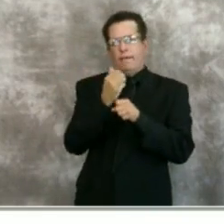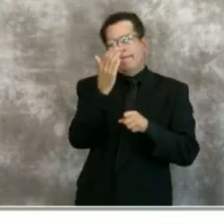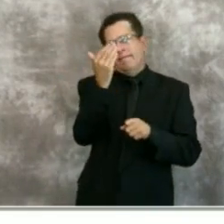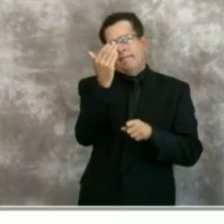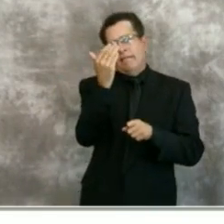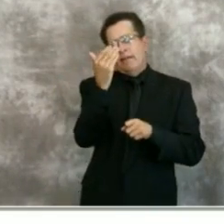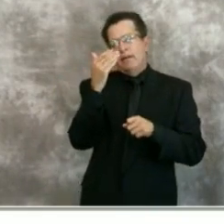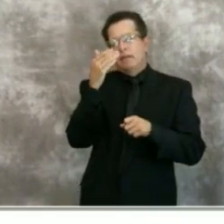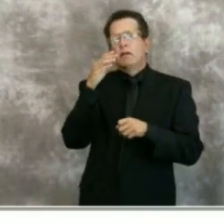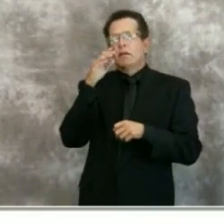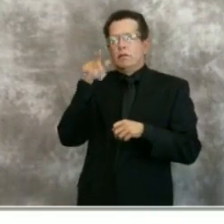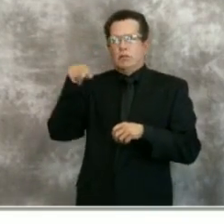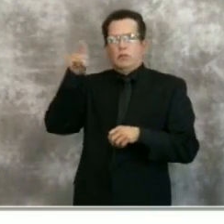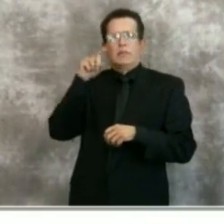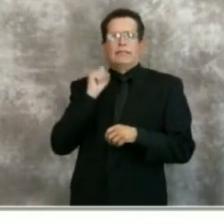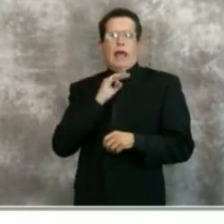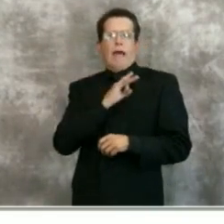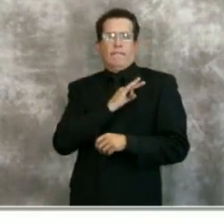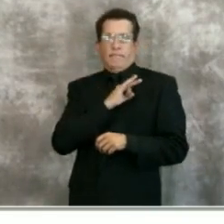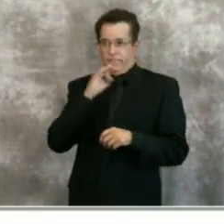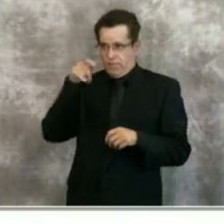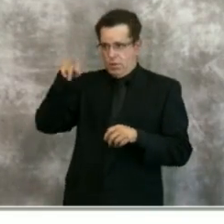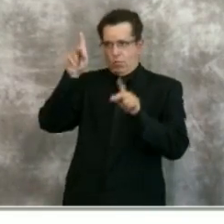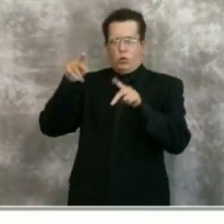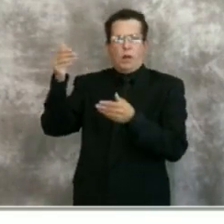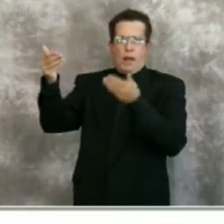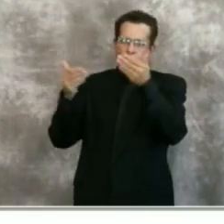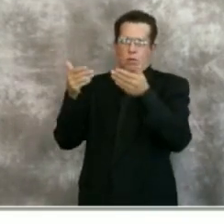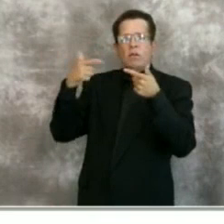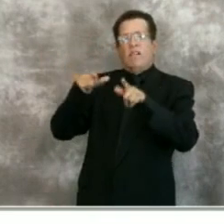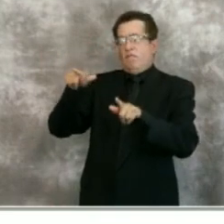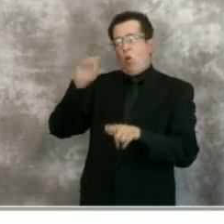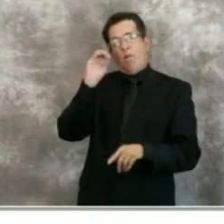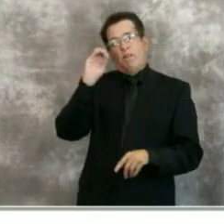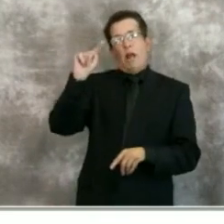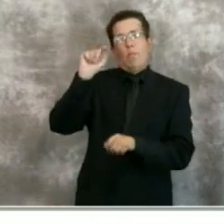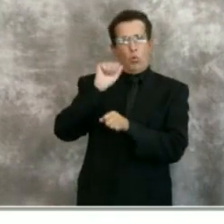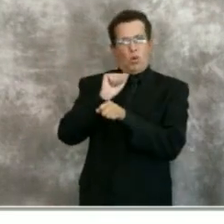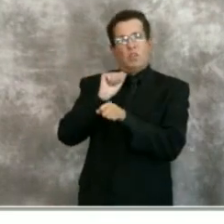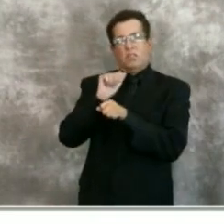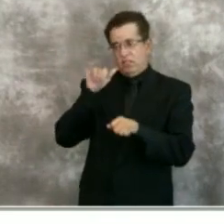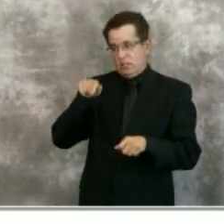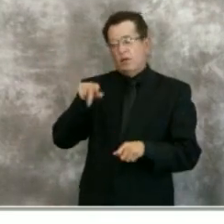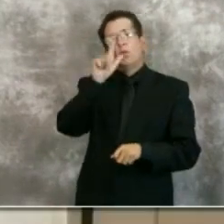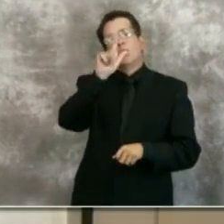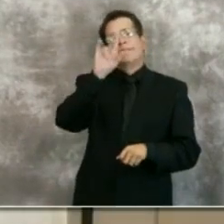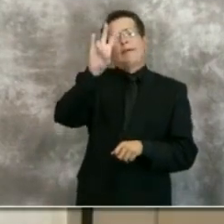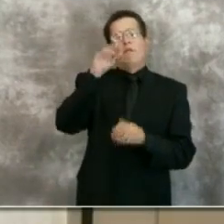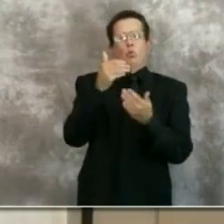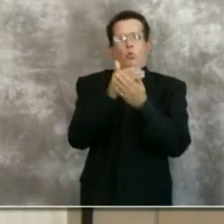SUPERVISOR REPORTAGE AND. THE STRATEGIES THAT WE ARE YOU EMPLOYING TO MITIGATE THIS INCLUDE DEPLOYING 15 COUNTY